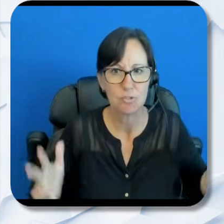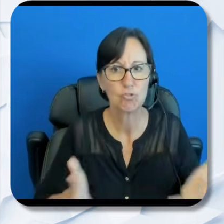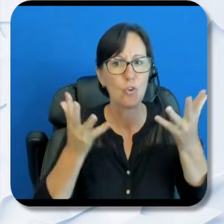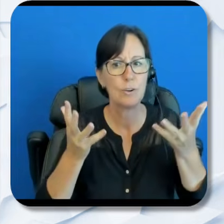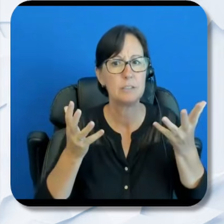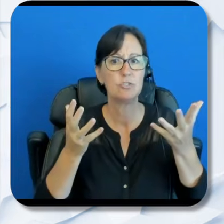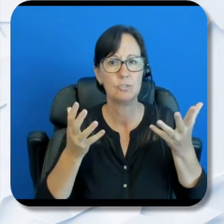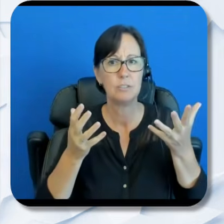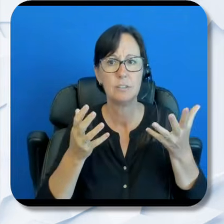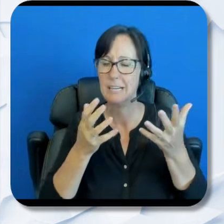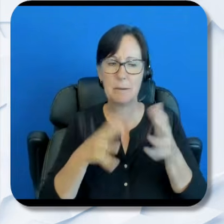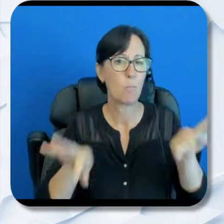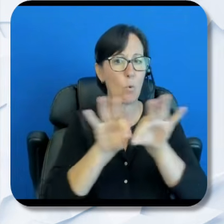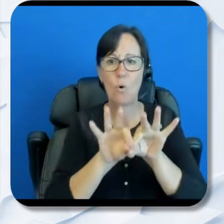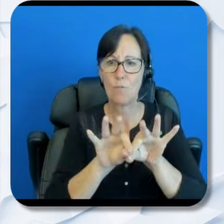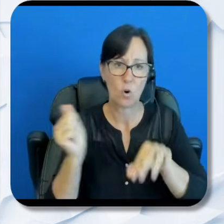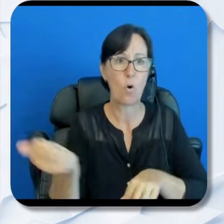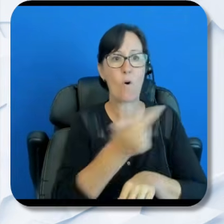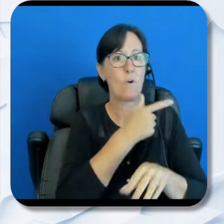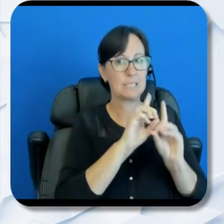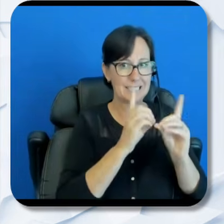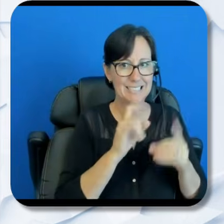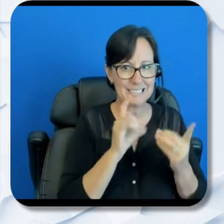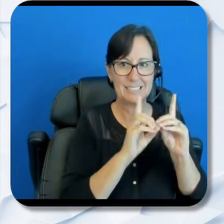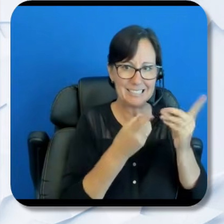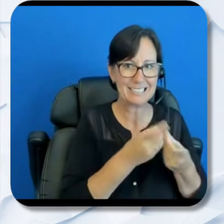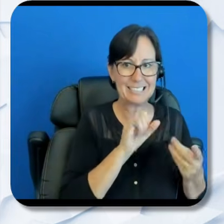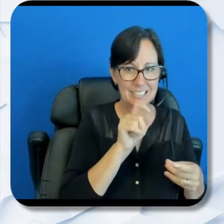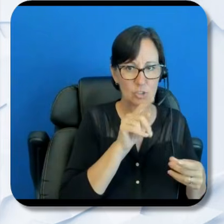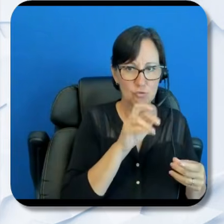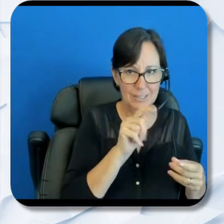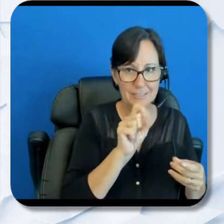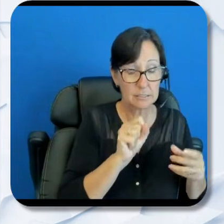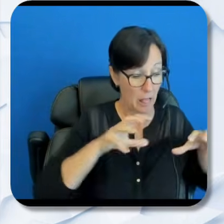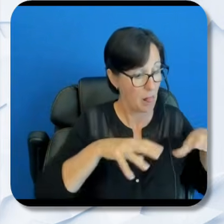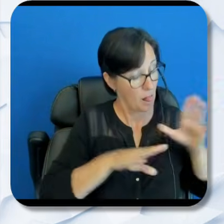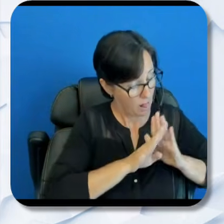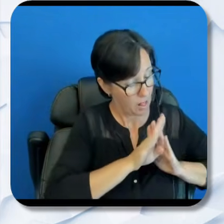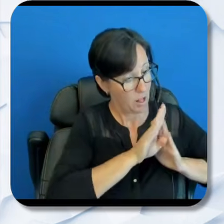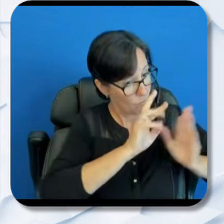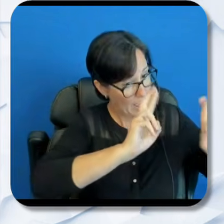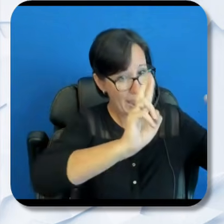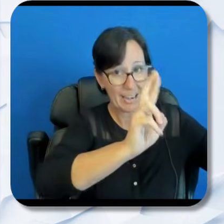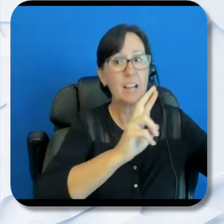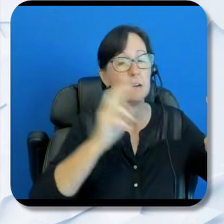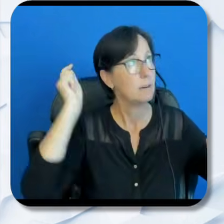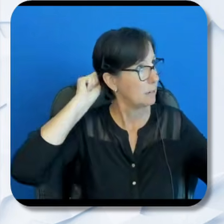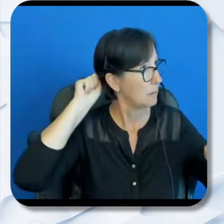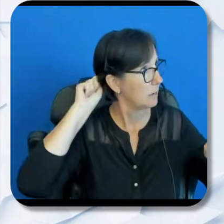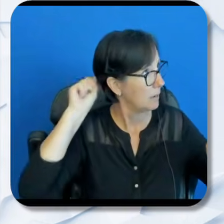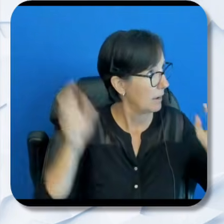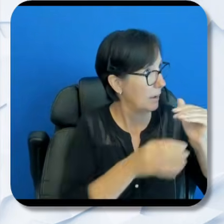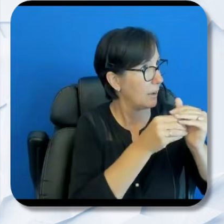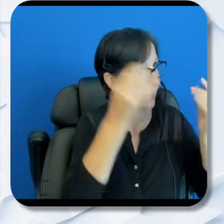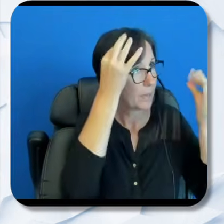In each and every one of our districts to really think about how you will create a pathway for